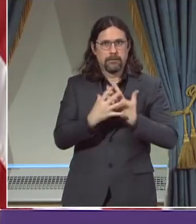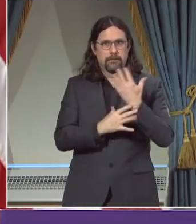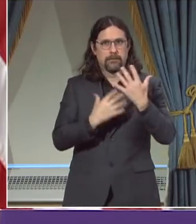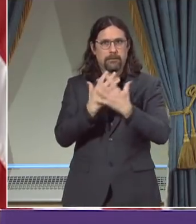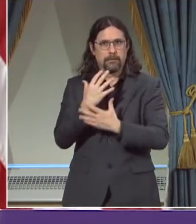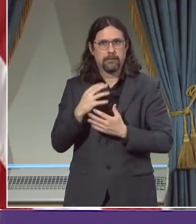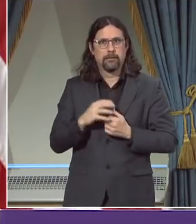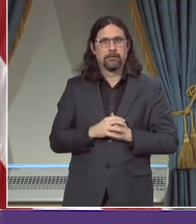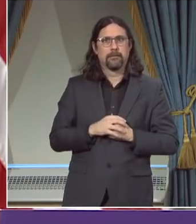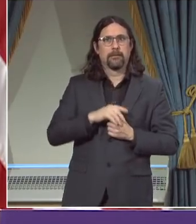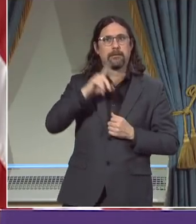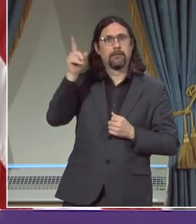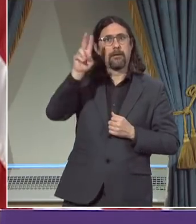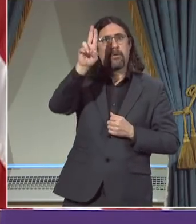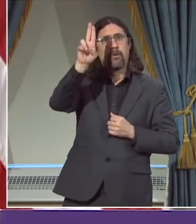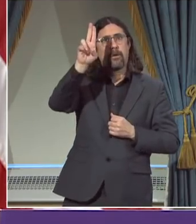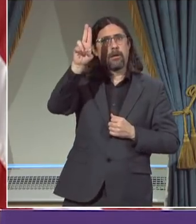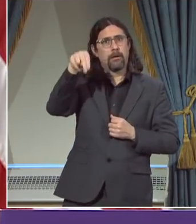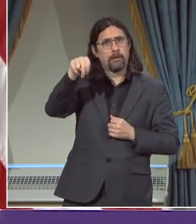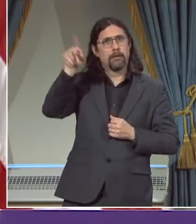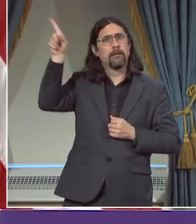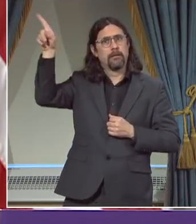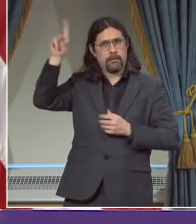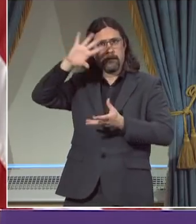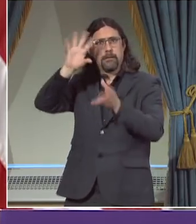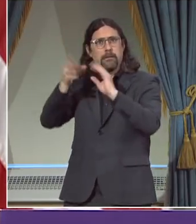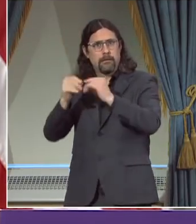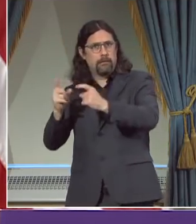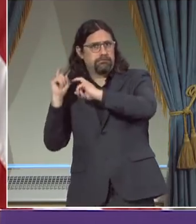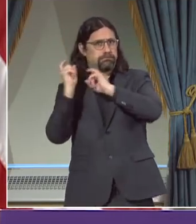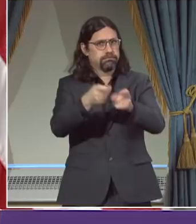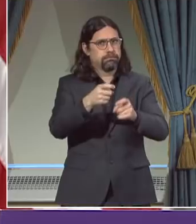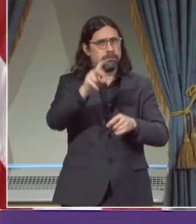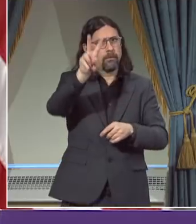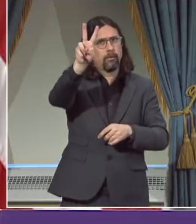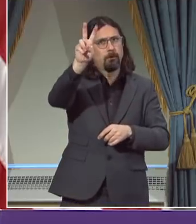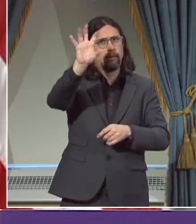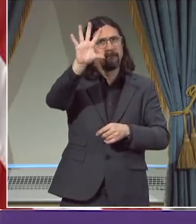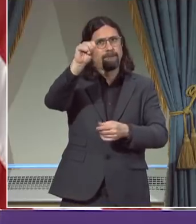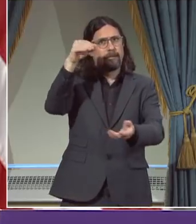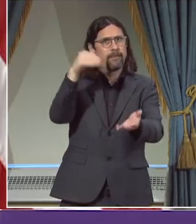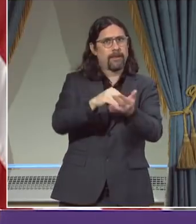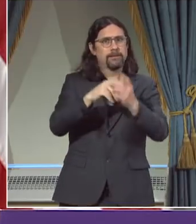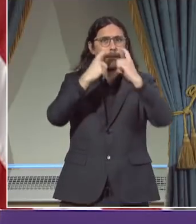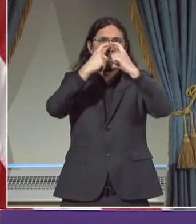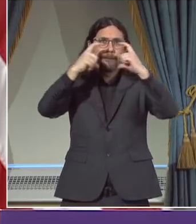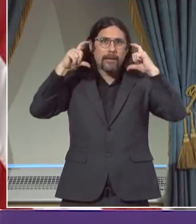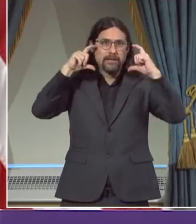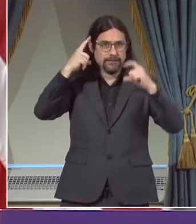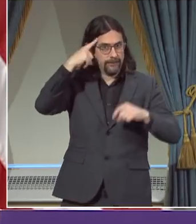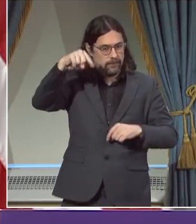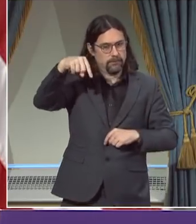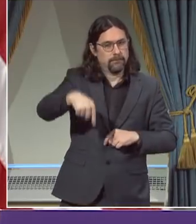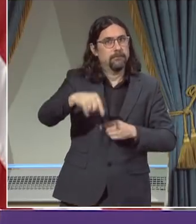NTIAONS PROVIDED 250,000 ARKS QUARTER MILL, SURGICAL MASKS TO